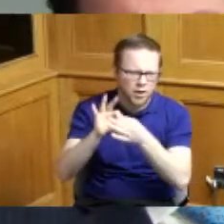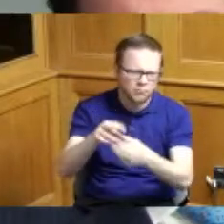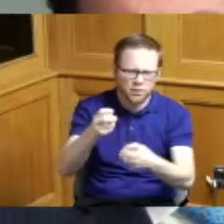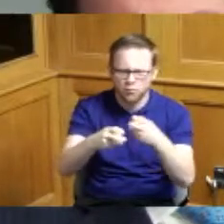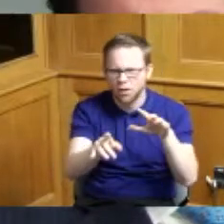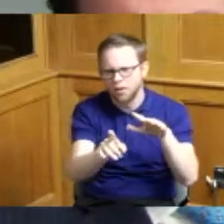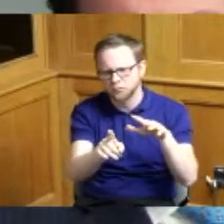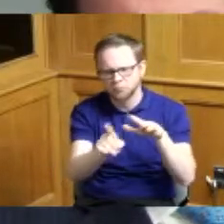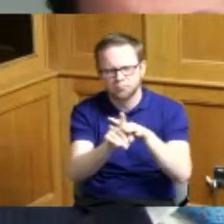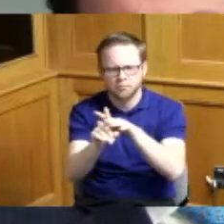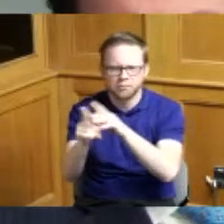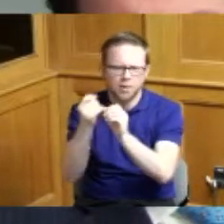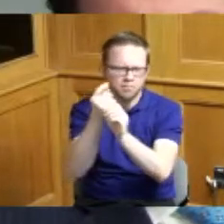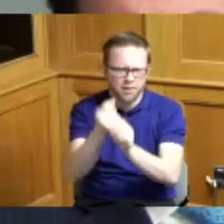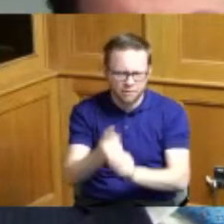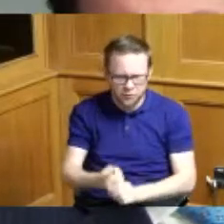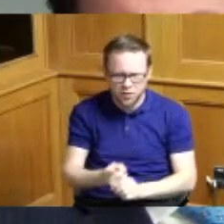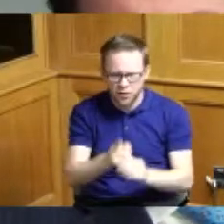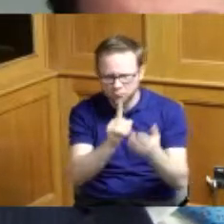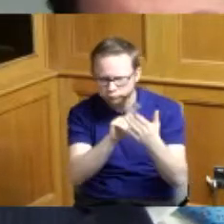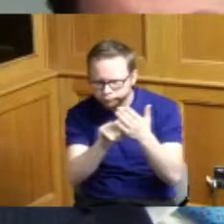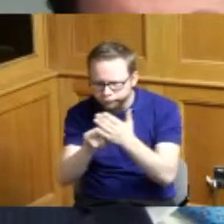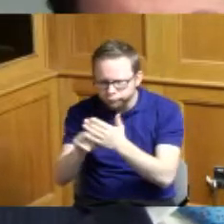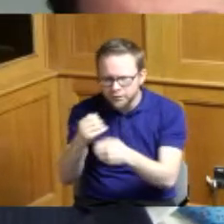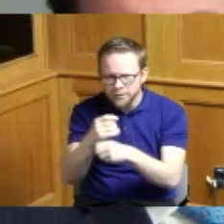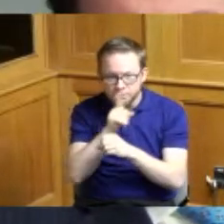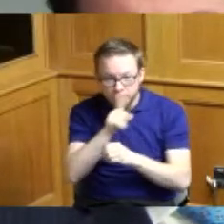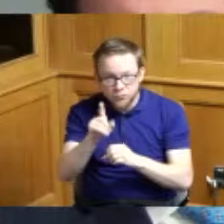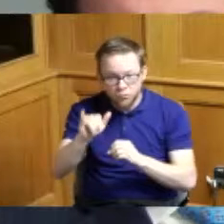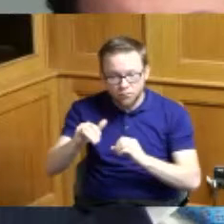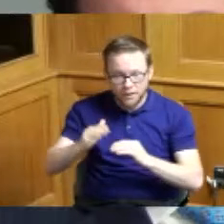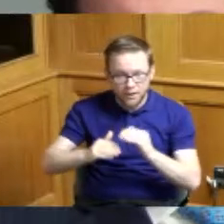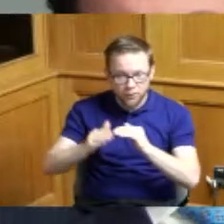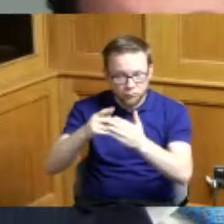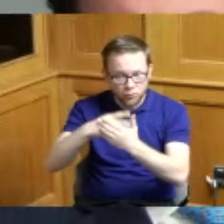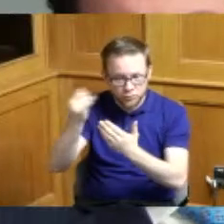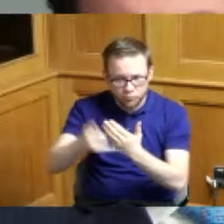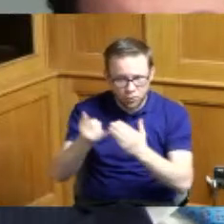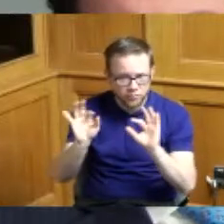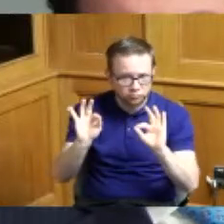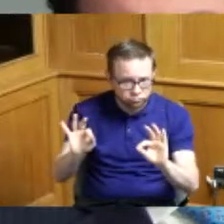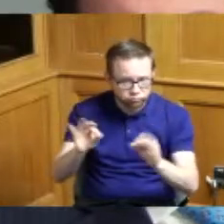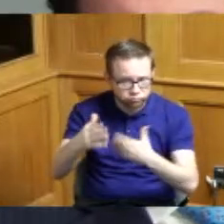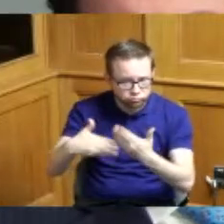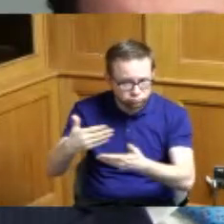that we're moving forward uh with the capital um the capital projects uh associated with